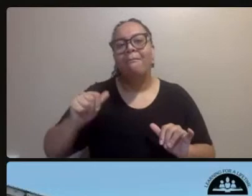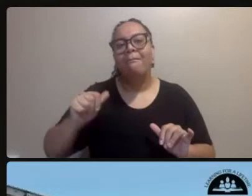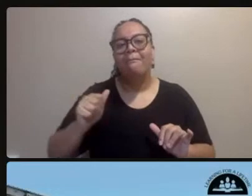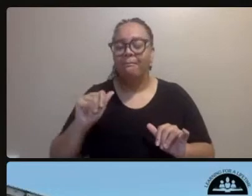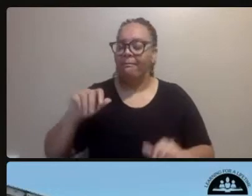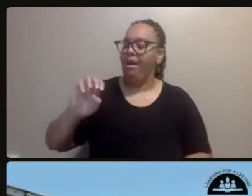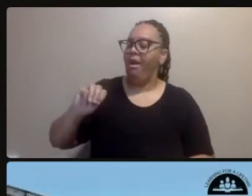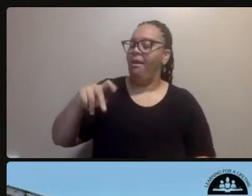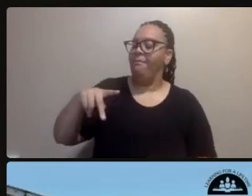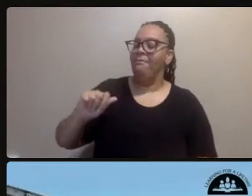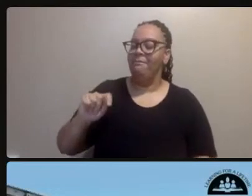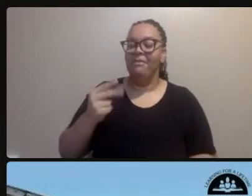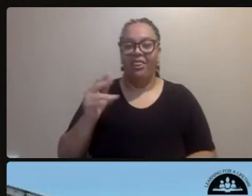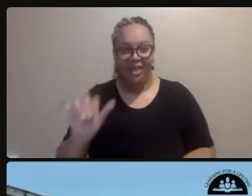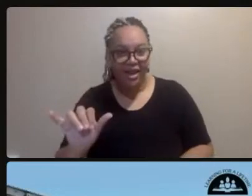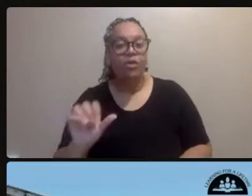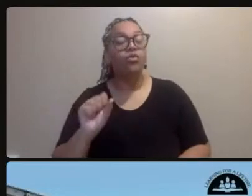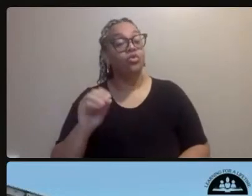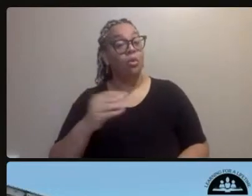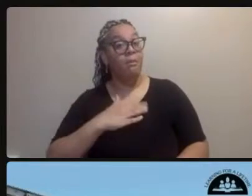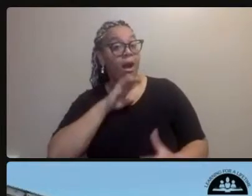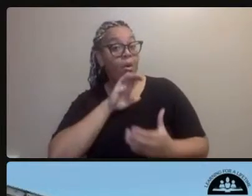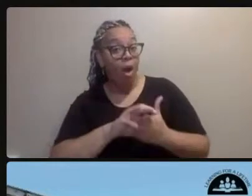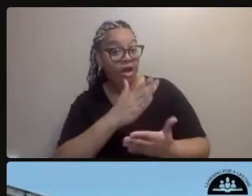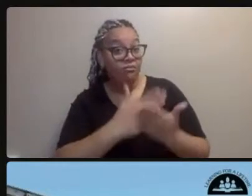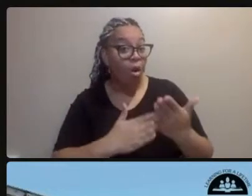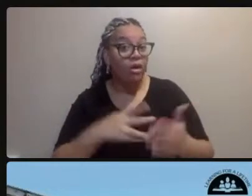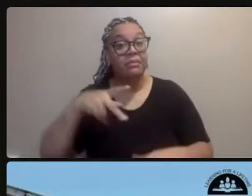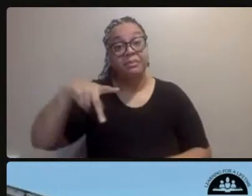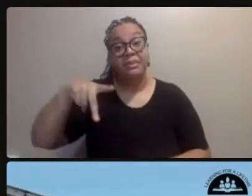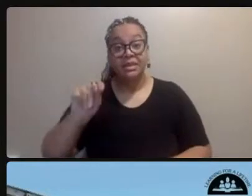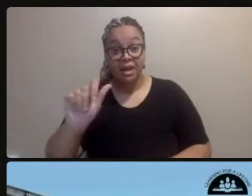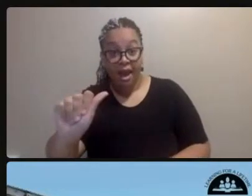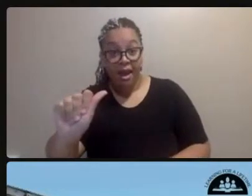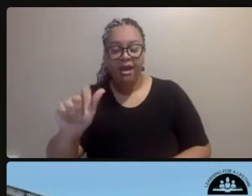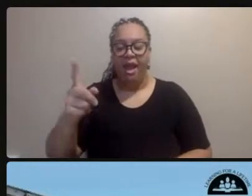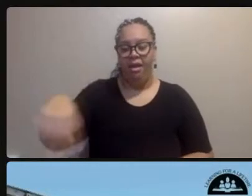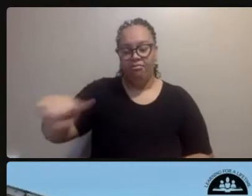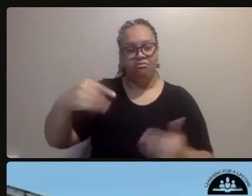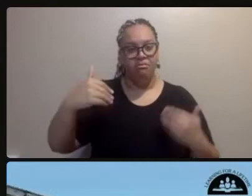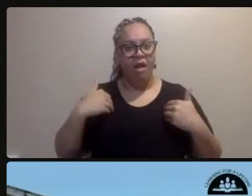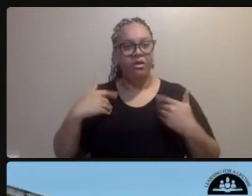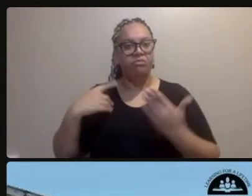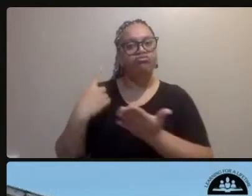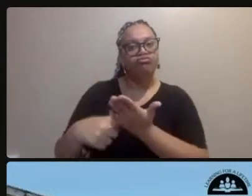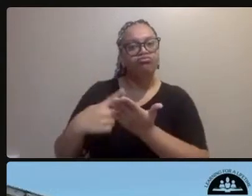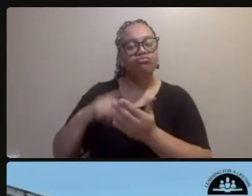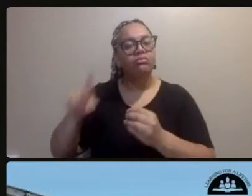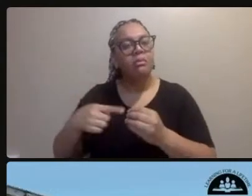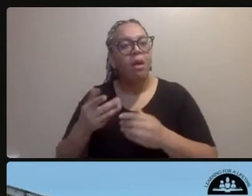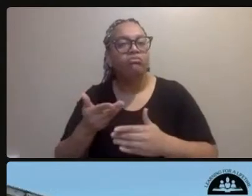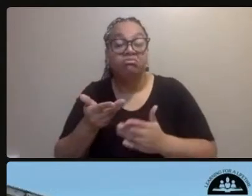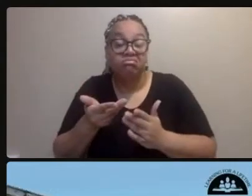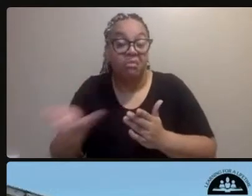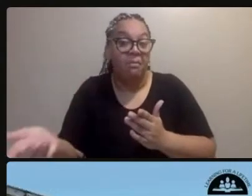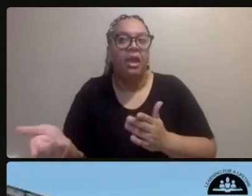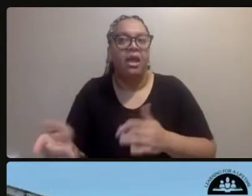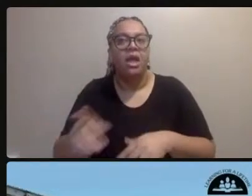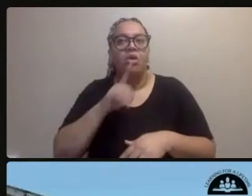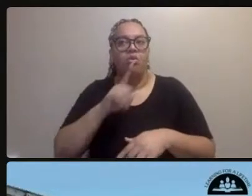THEN AND THEN BE EMPATHETIC.